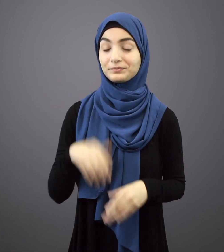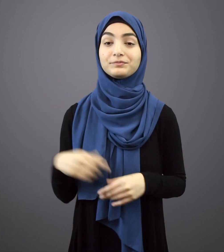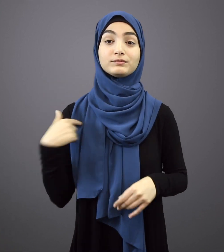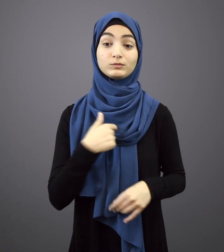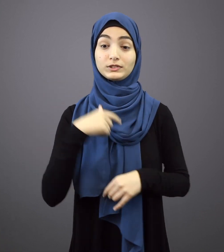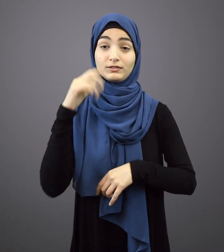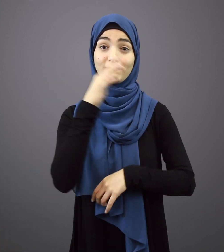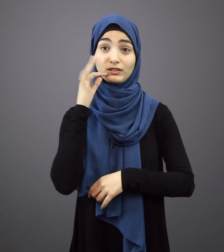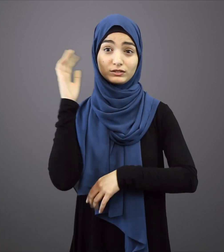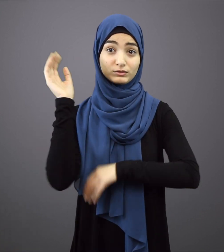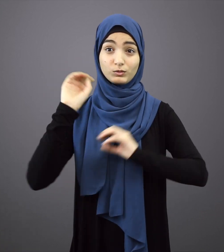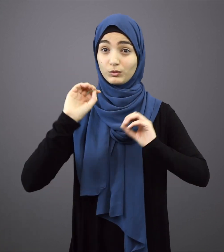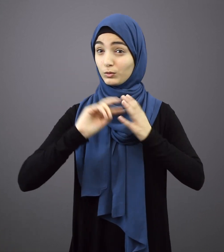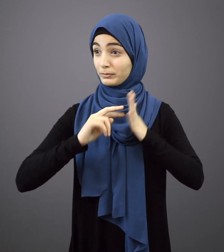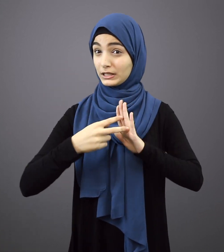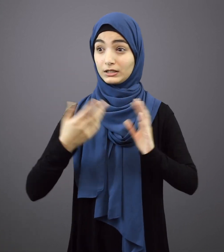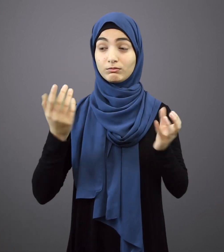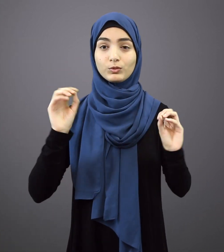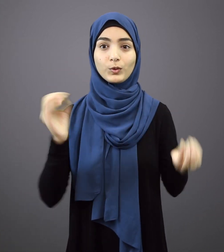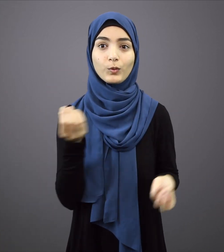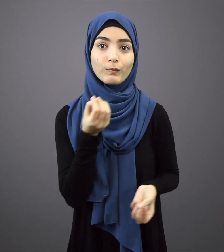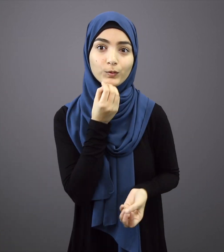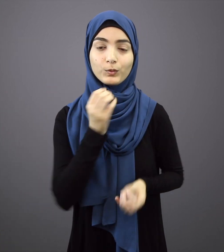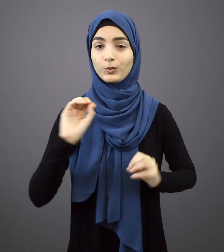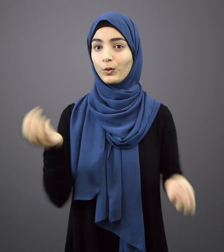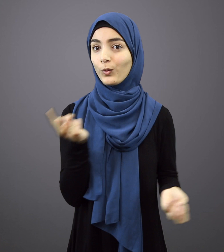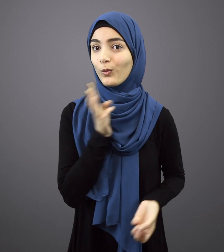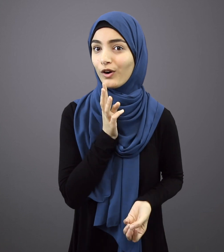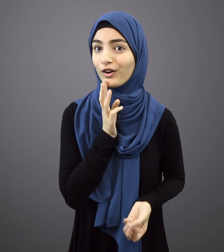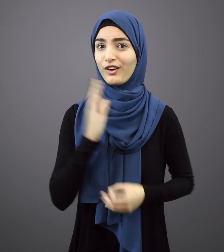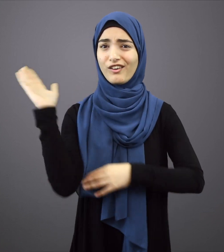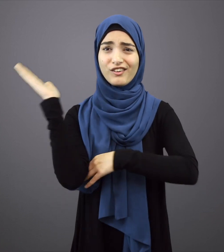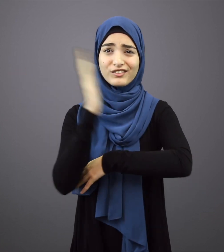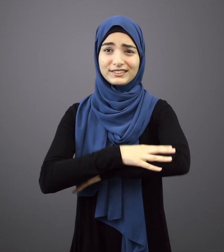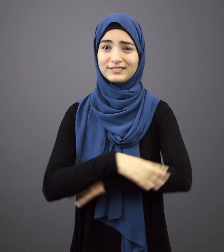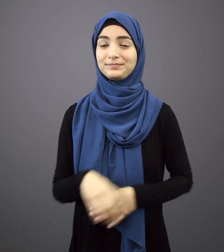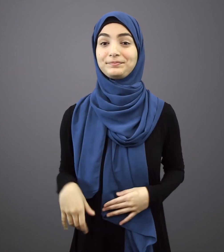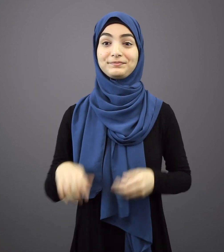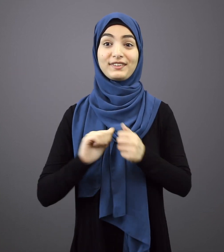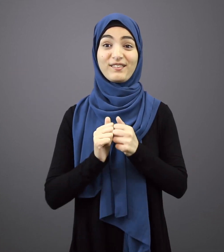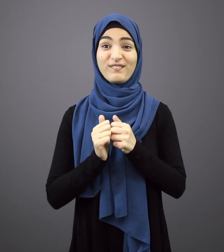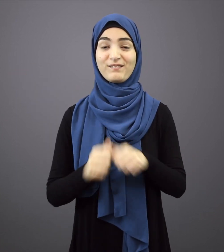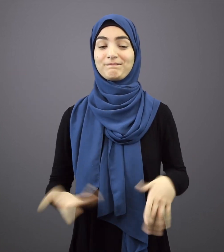What does fasting mean? No eating food nor drinking water all day How?